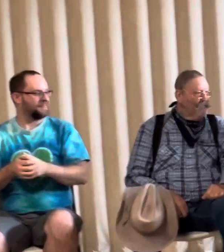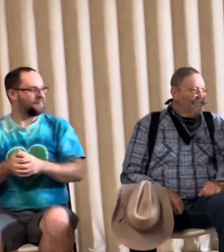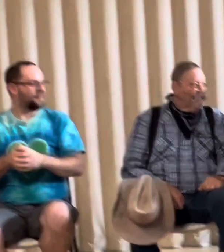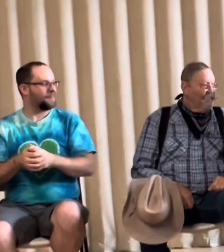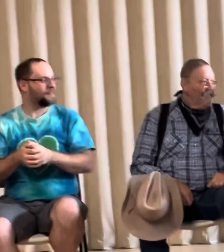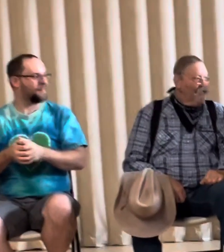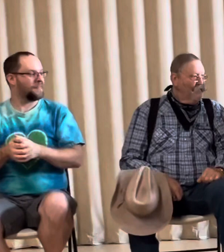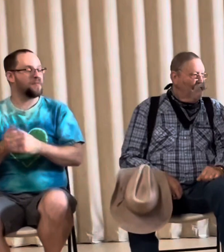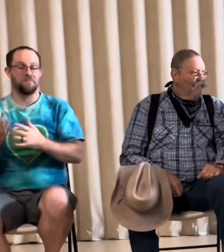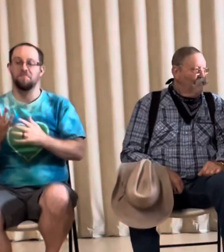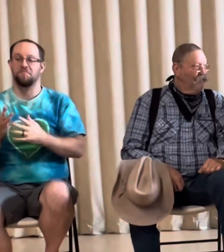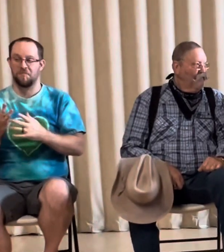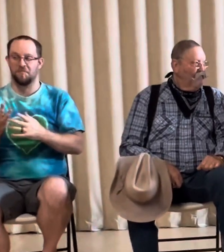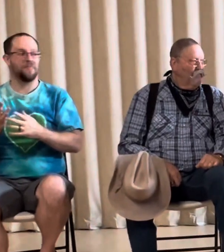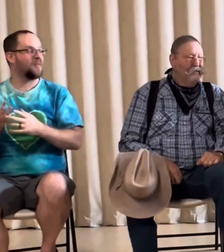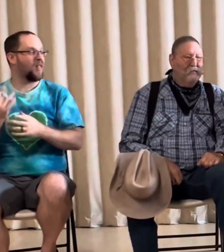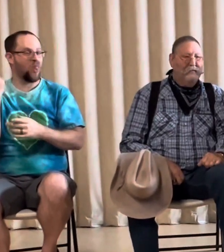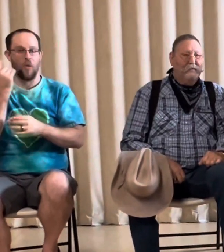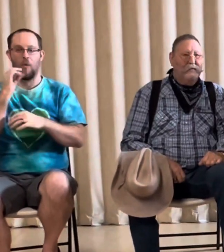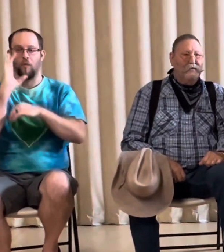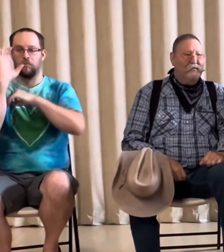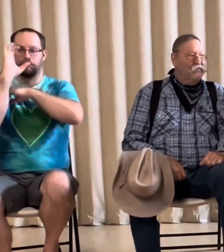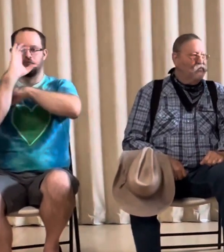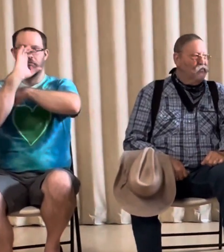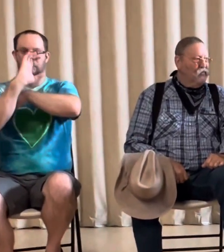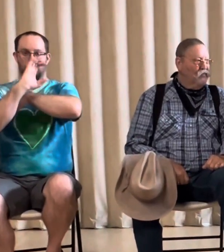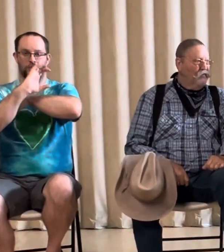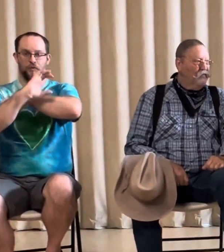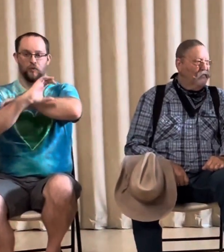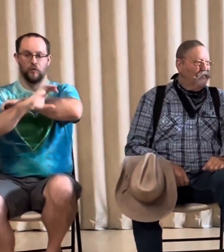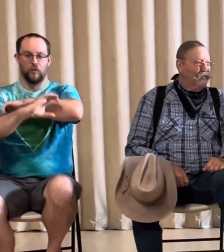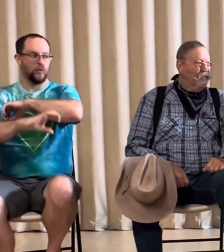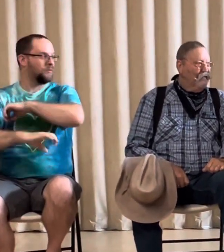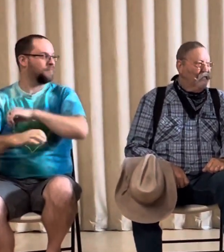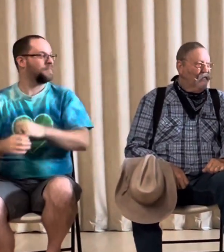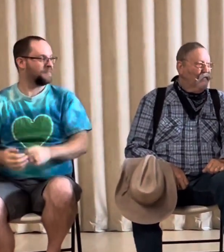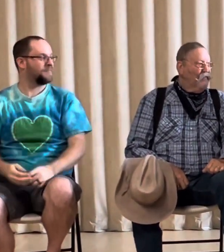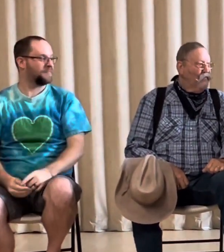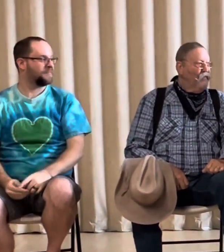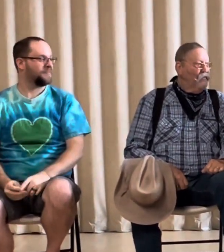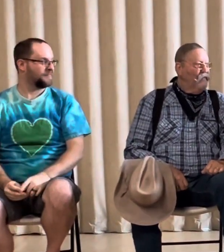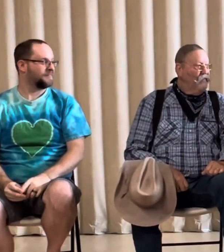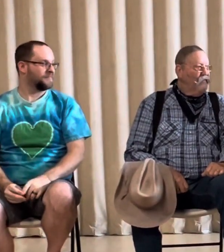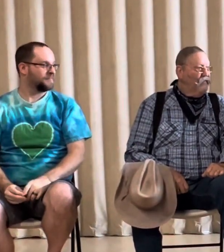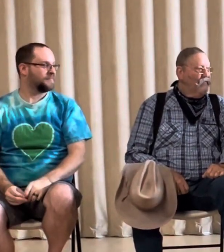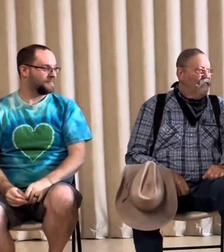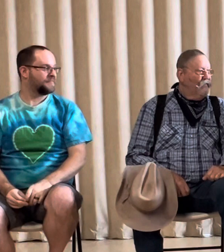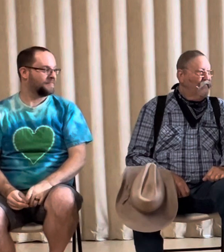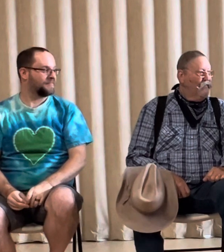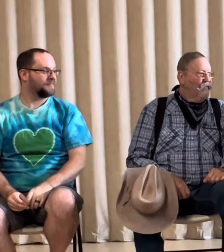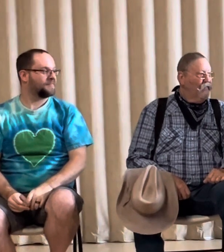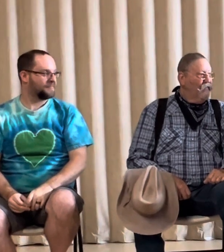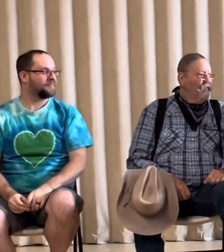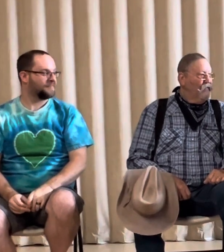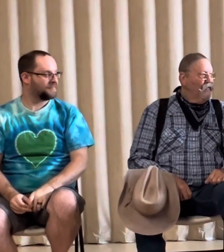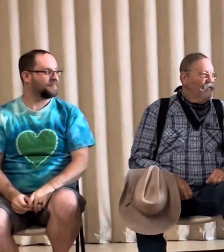That's a pretty fun adventure, look at that sunset! Look at that sunset! It could be a sunrise. What's up?